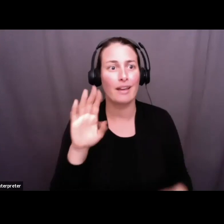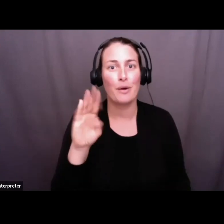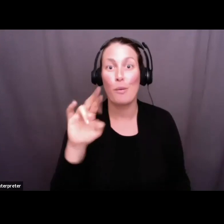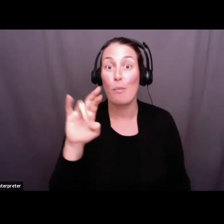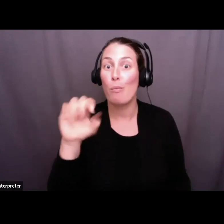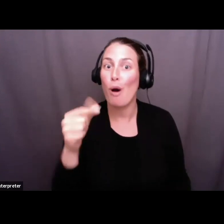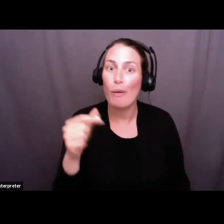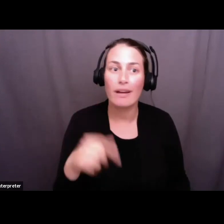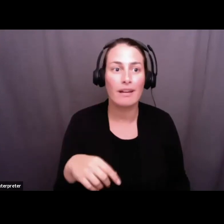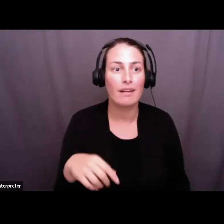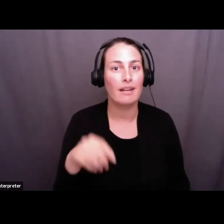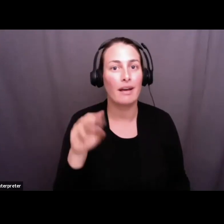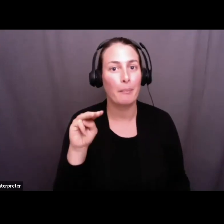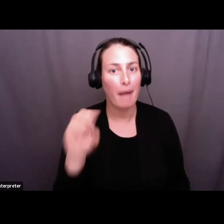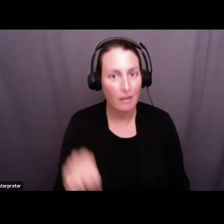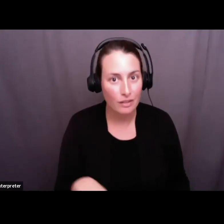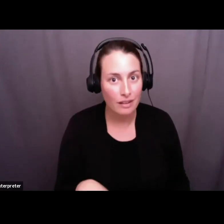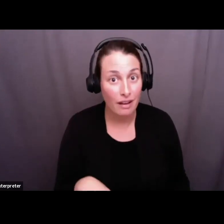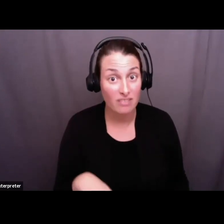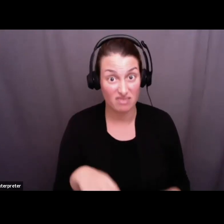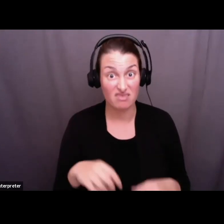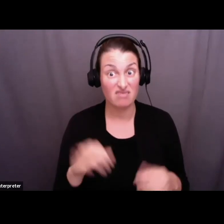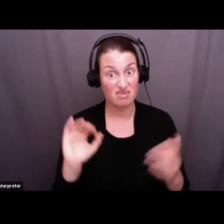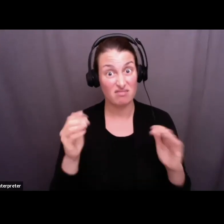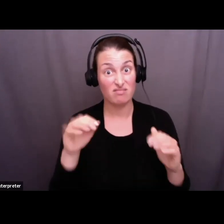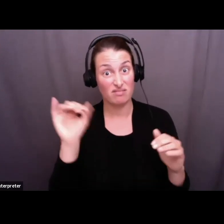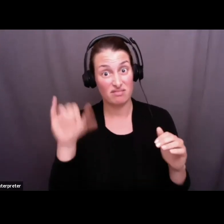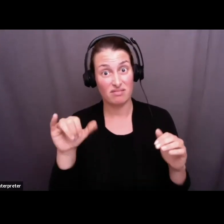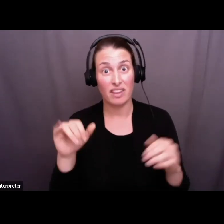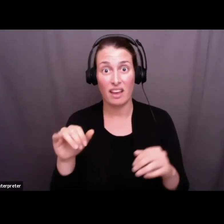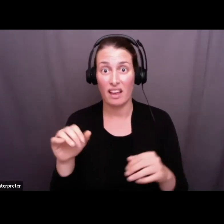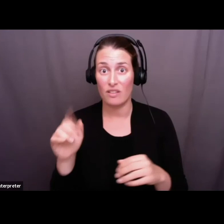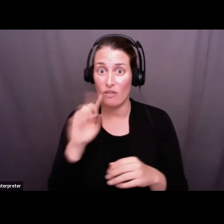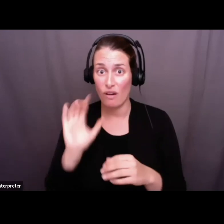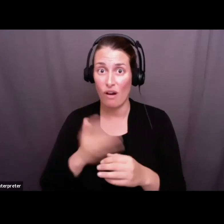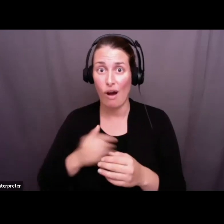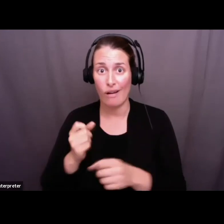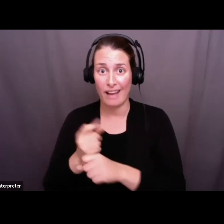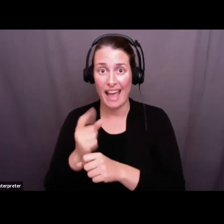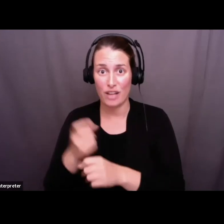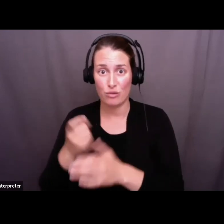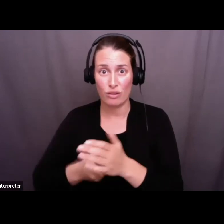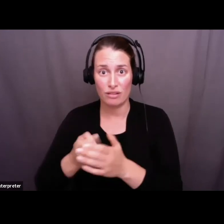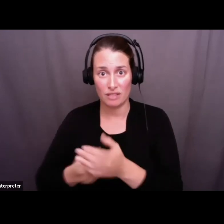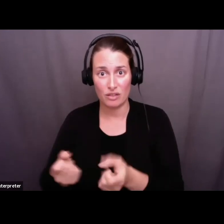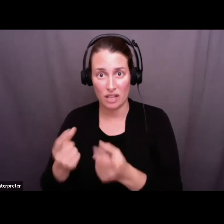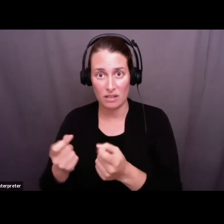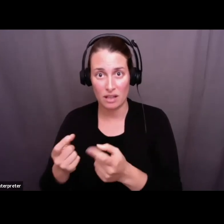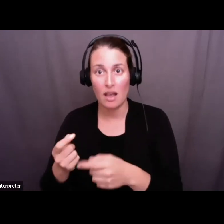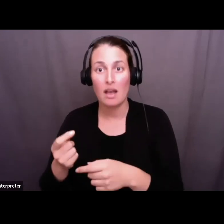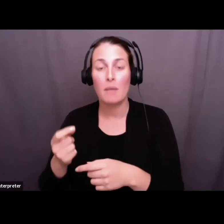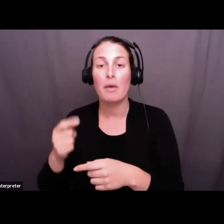of its annual expenditures. And we are less than $1 billion of that; We’re $800 million